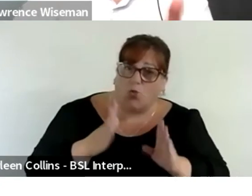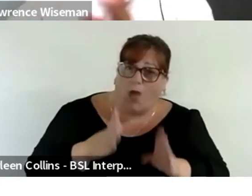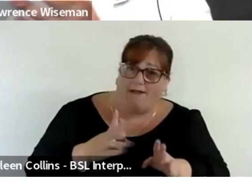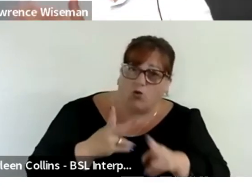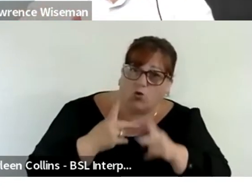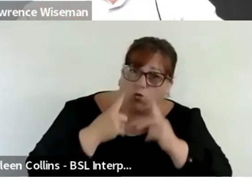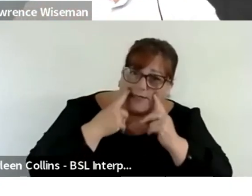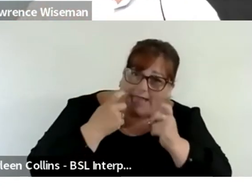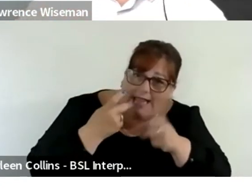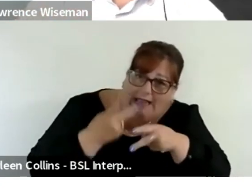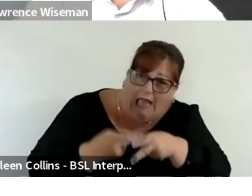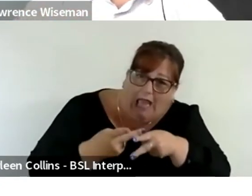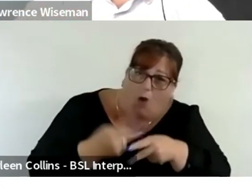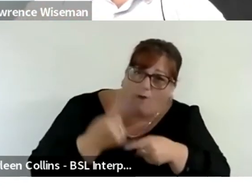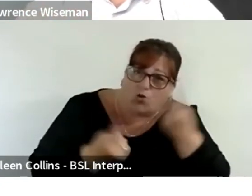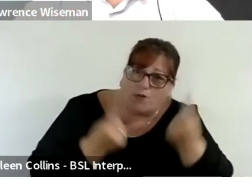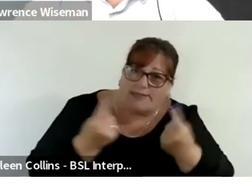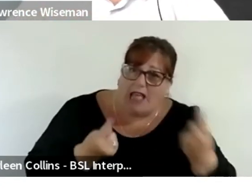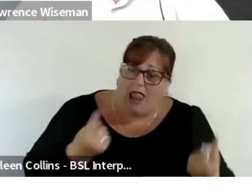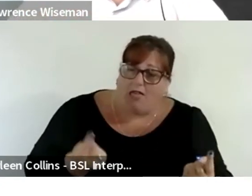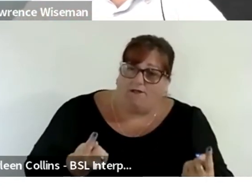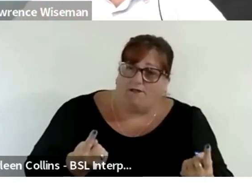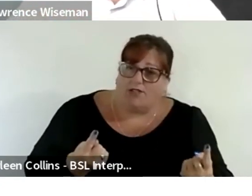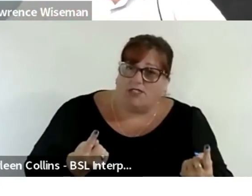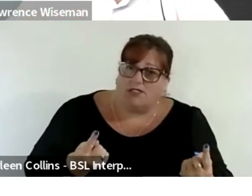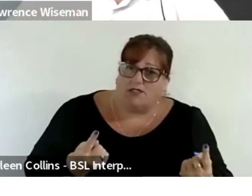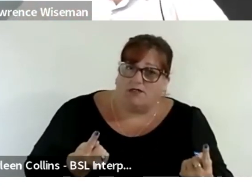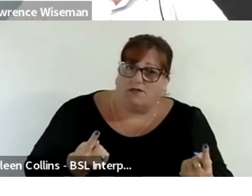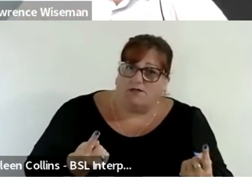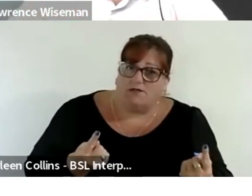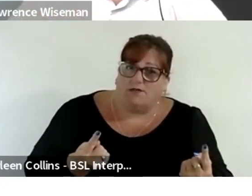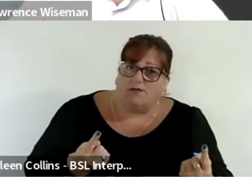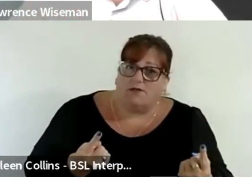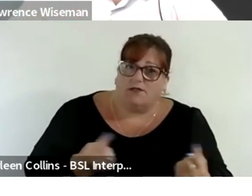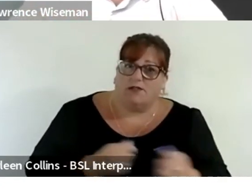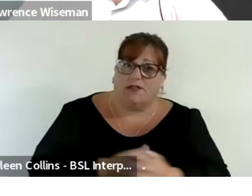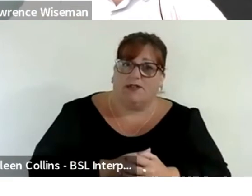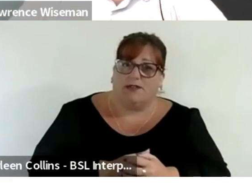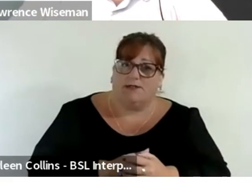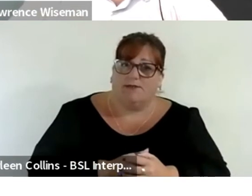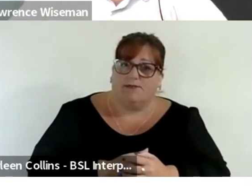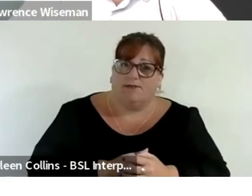Then the decision flows from that. That is the best advice I have got. I thought about it all night.